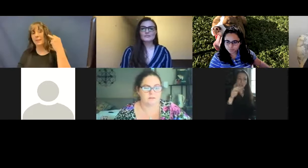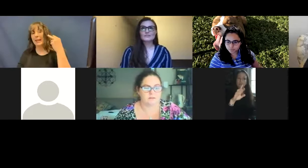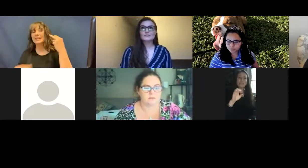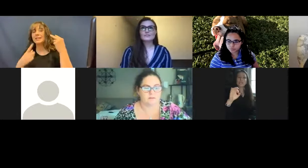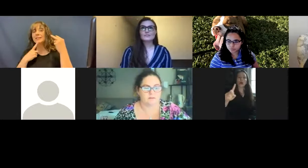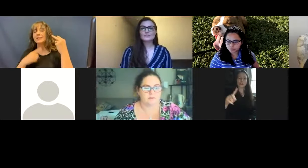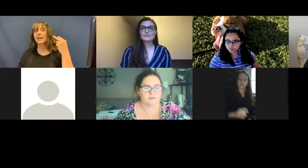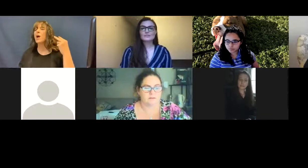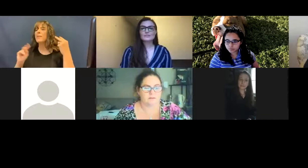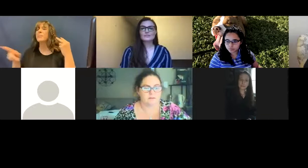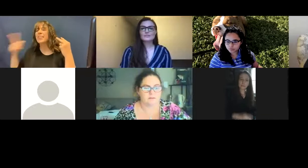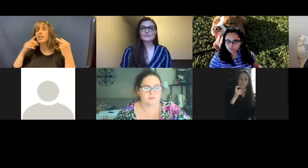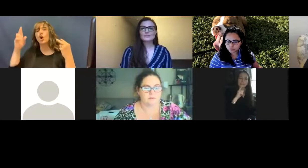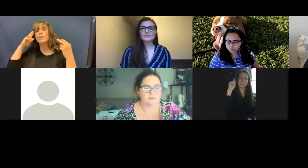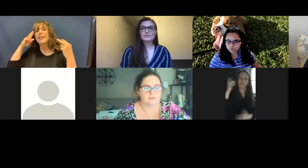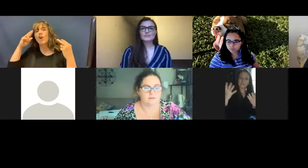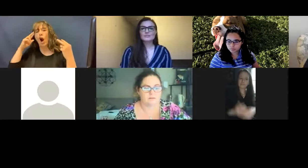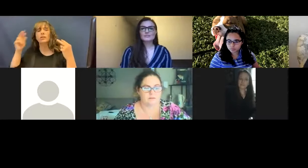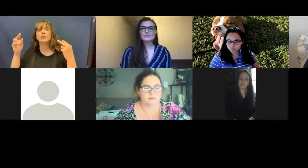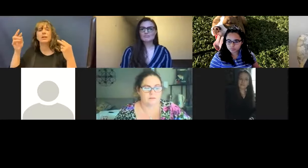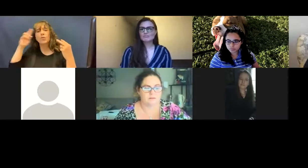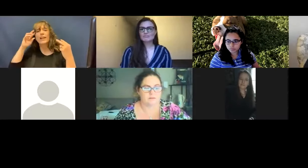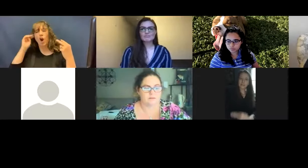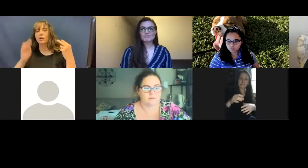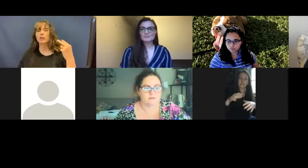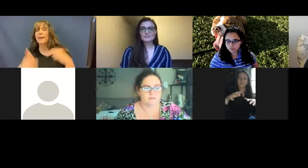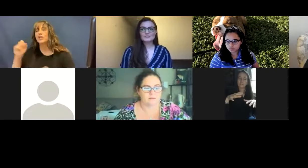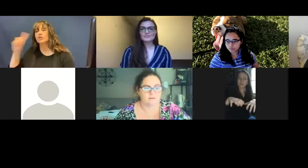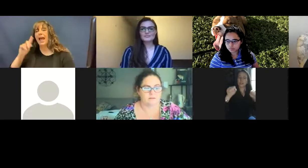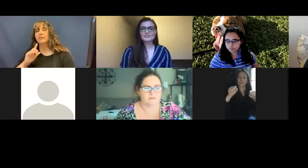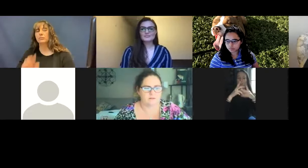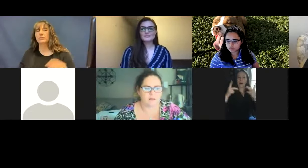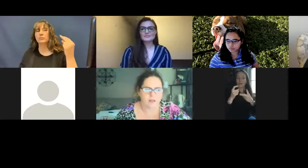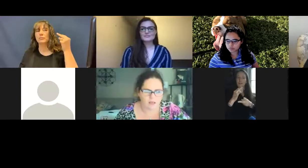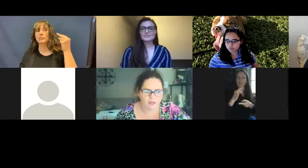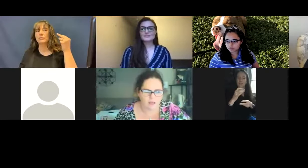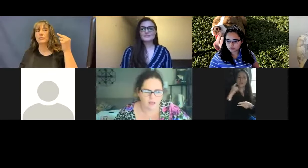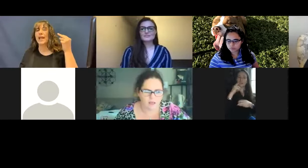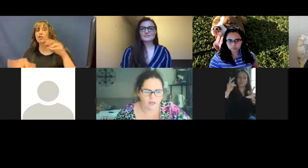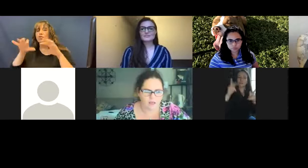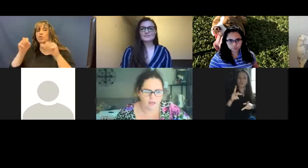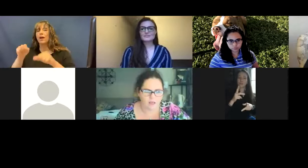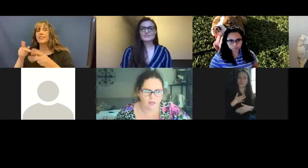you're a retard because you're Deaf and you took the spot of a hearing person who was